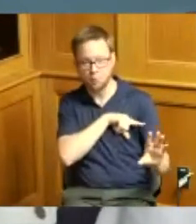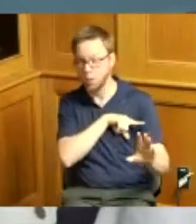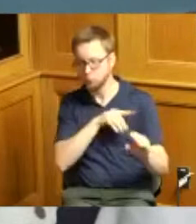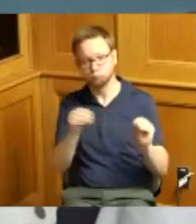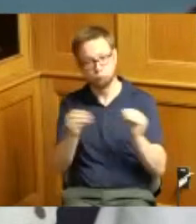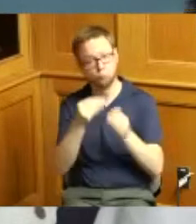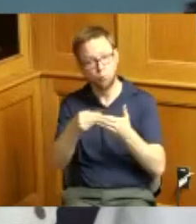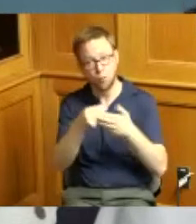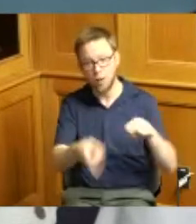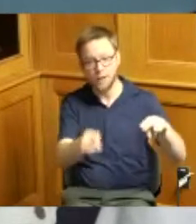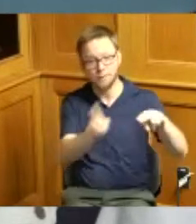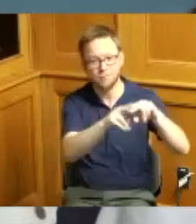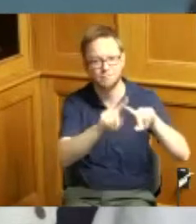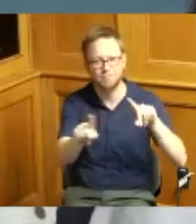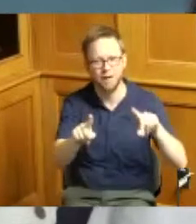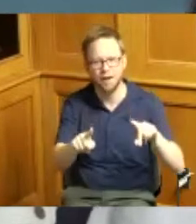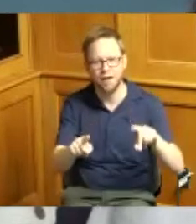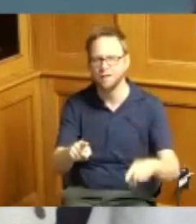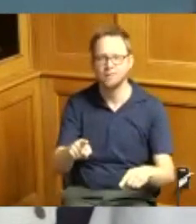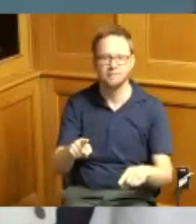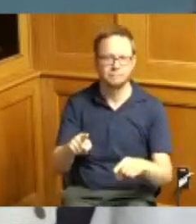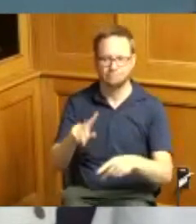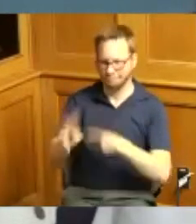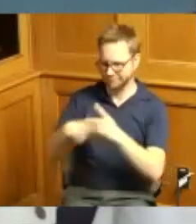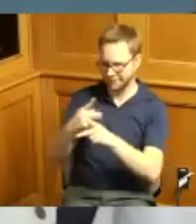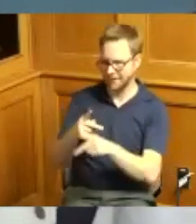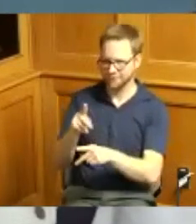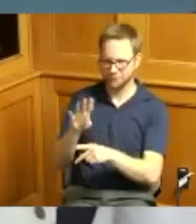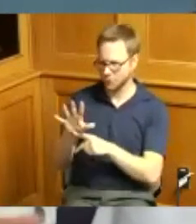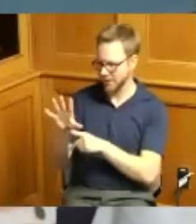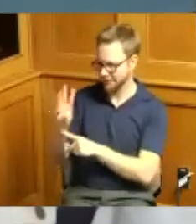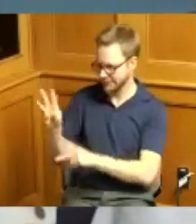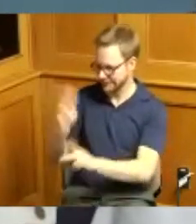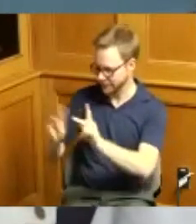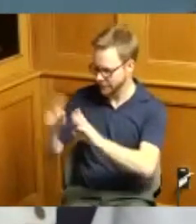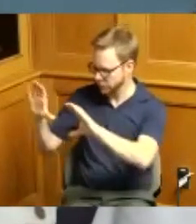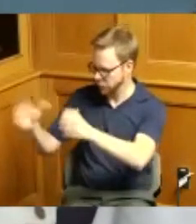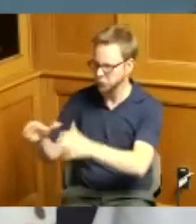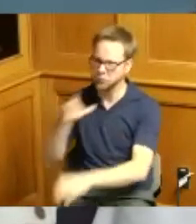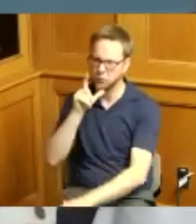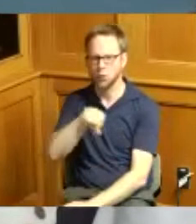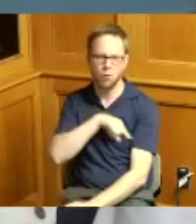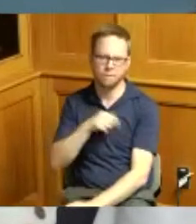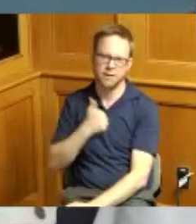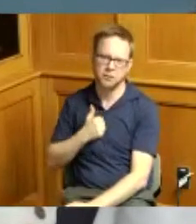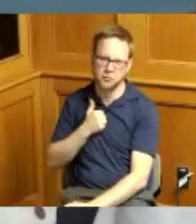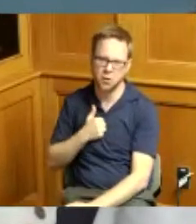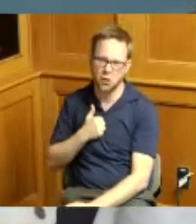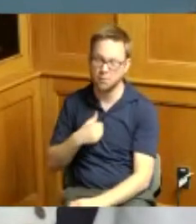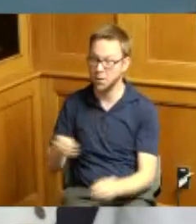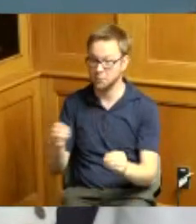and then four five and six you don't qualify but we put more money for you know one two and three